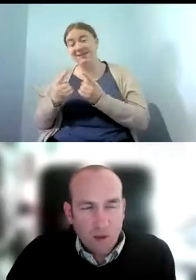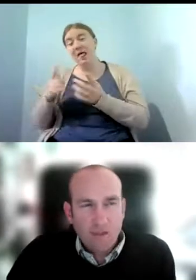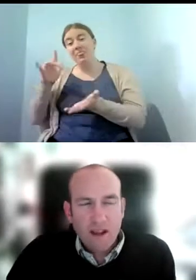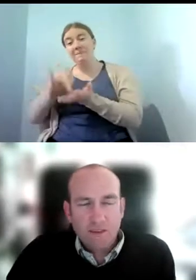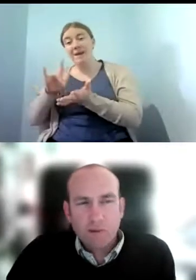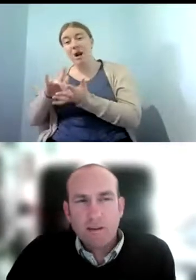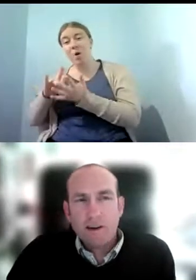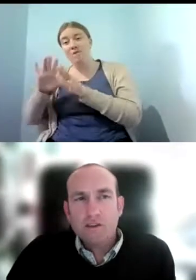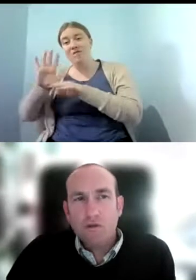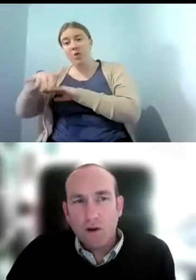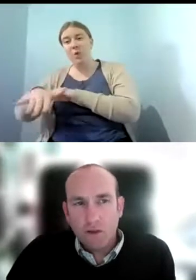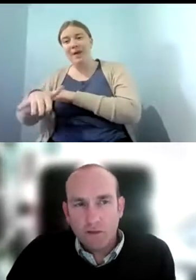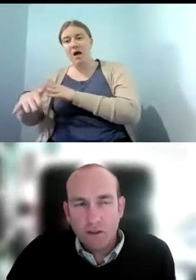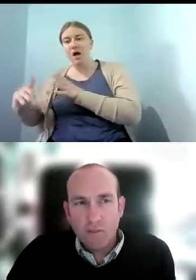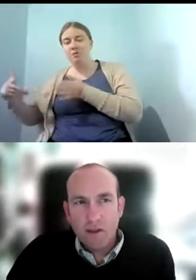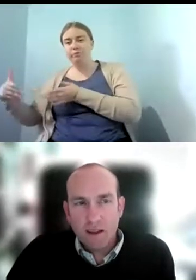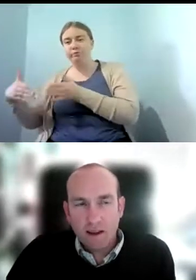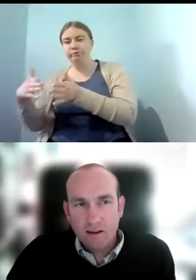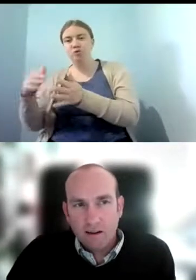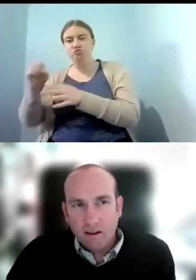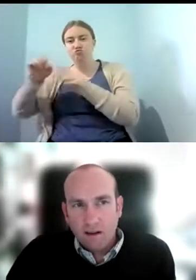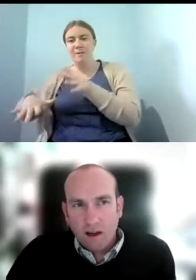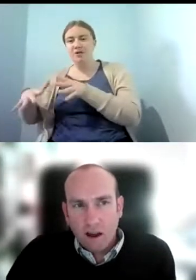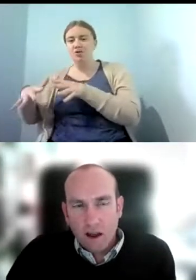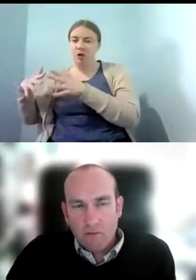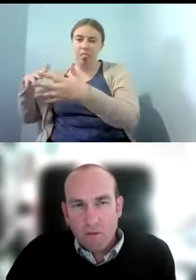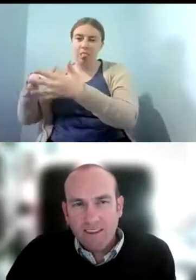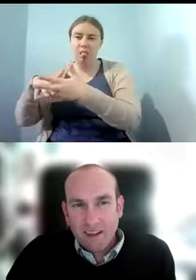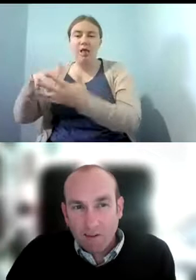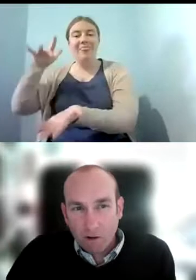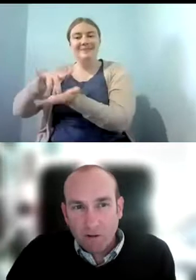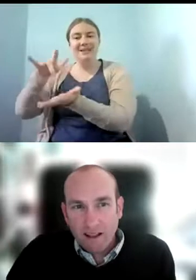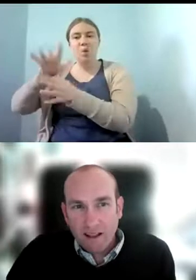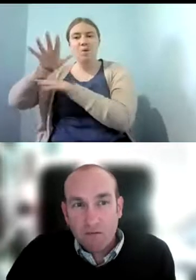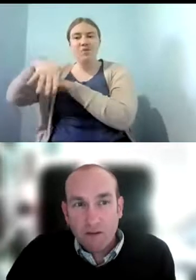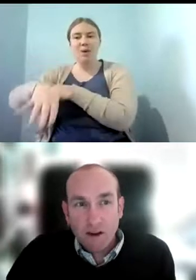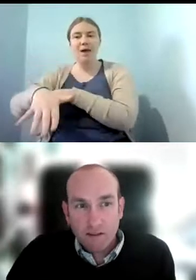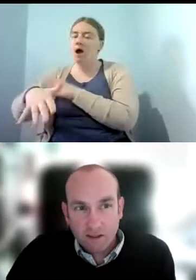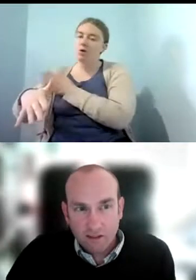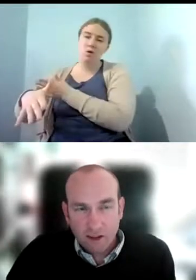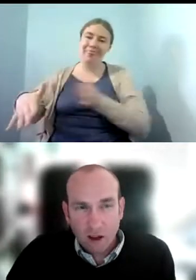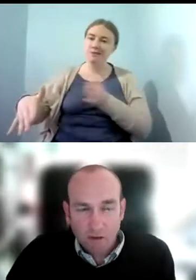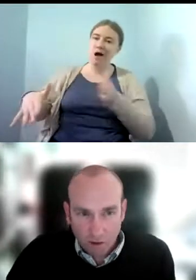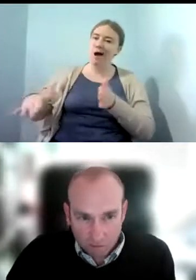and that's the preferential route for the bigger material in the river to go through